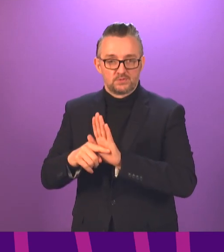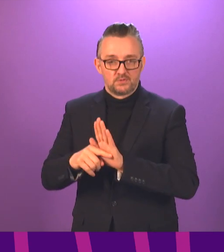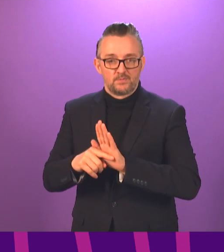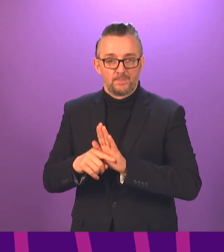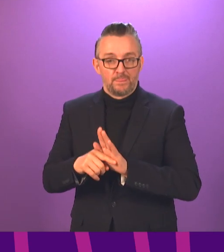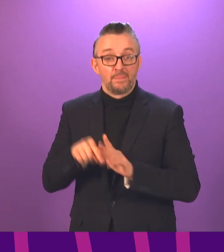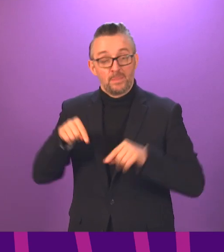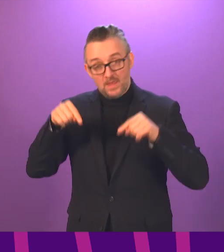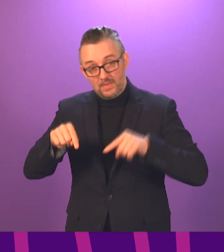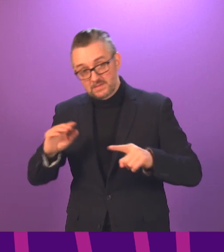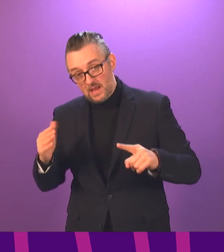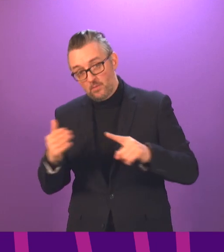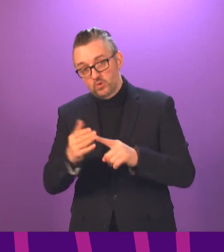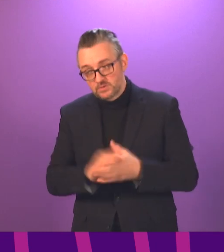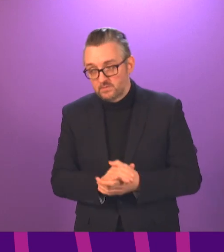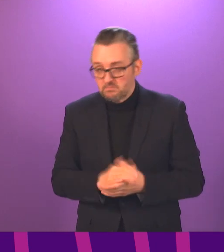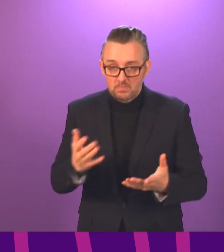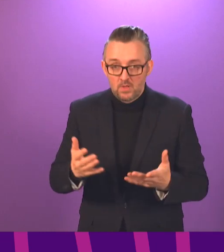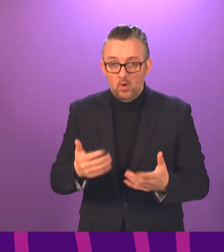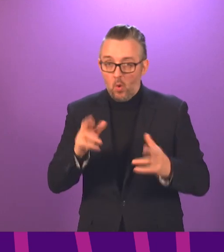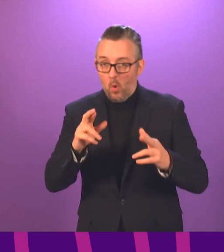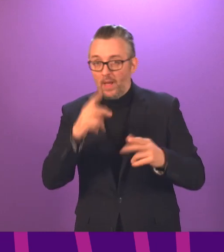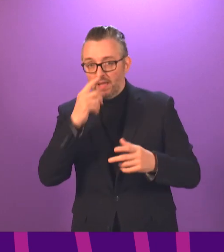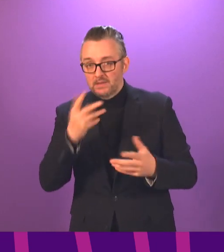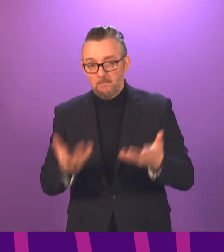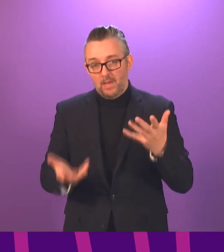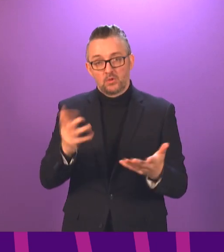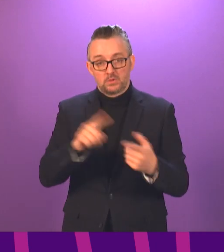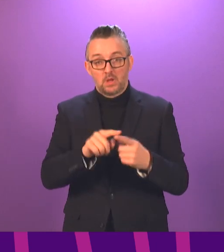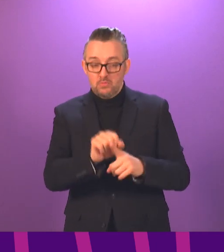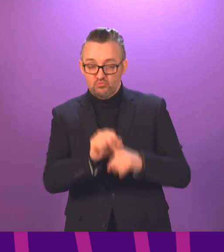I hope that that approach balances political engagement with protecting public health.